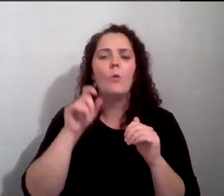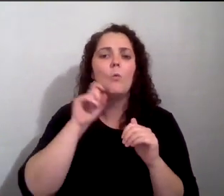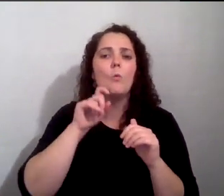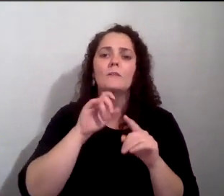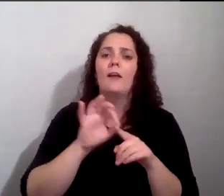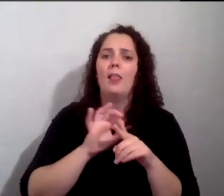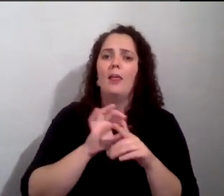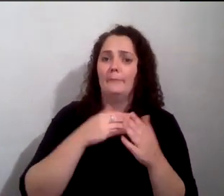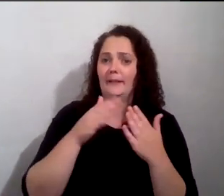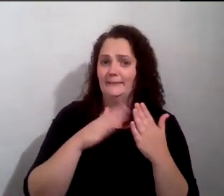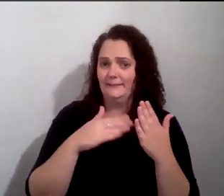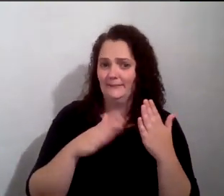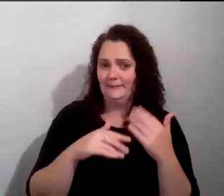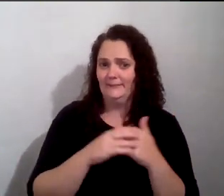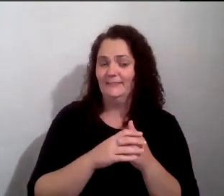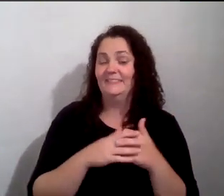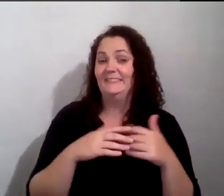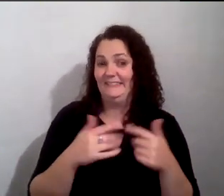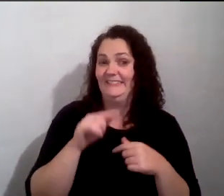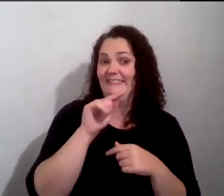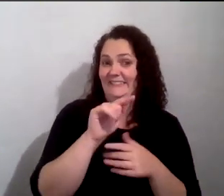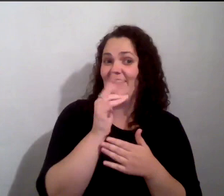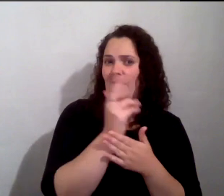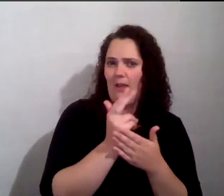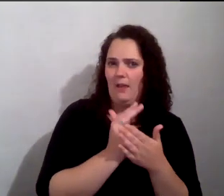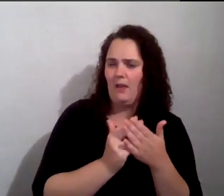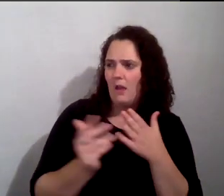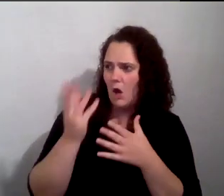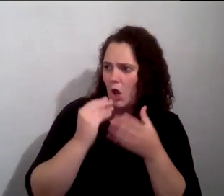landscapes but the more that we learn about